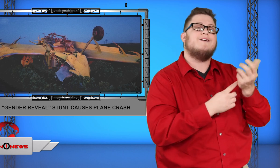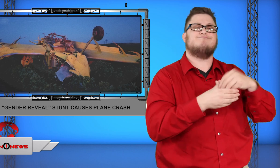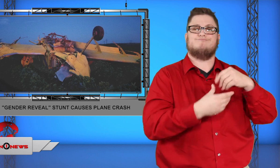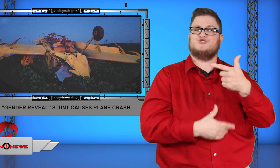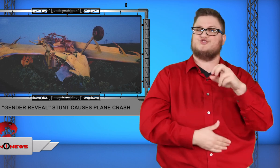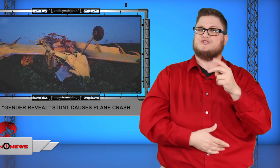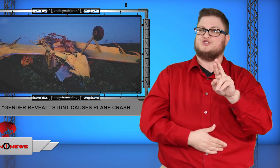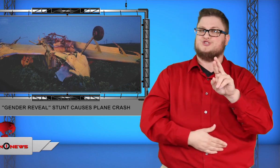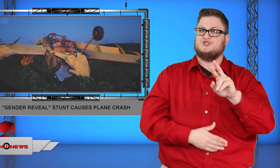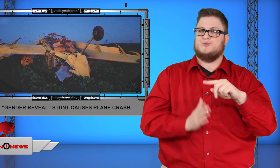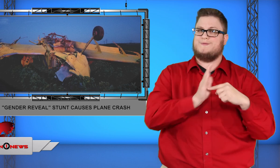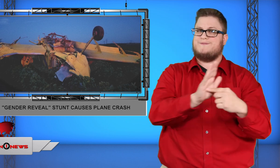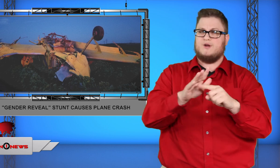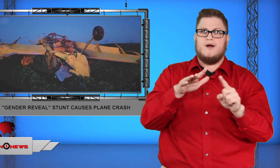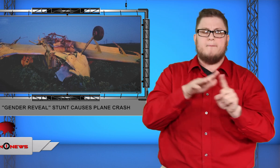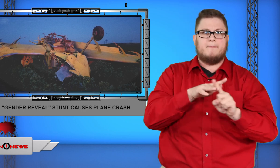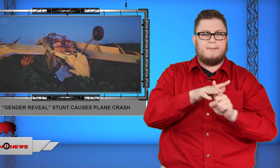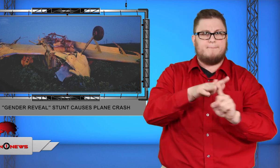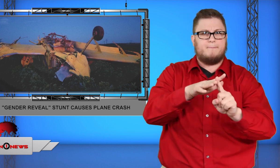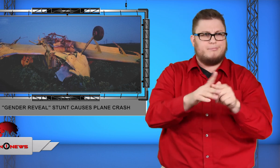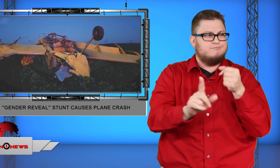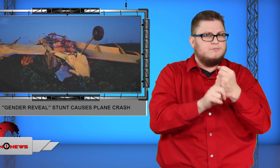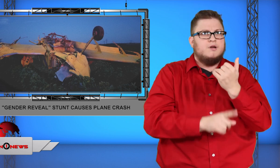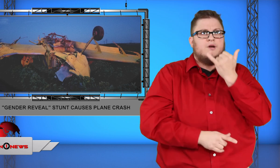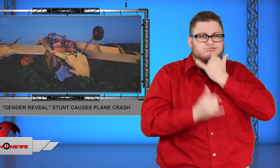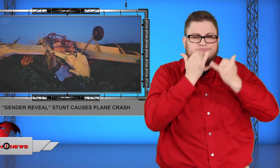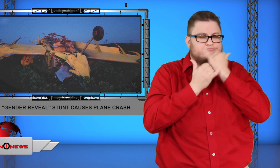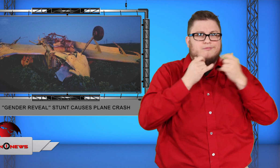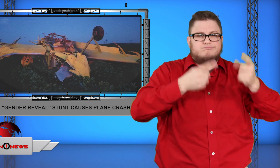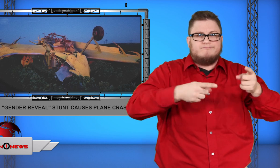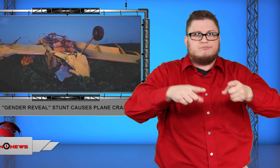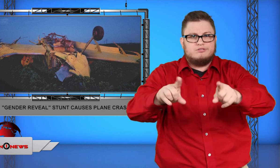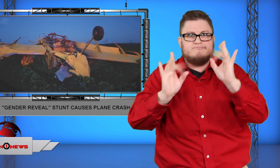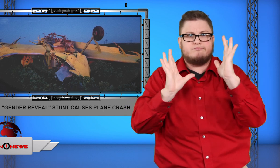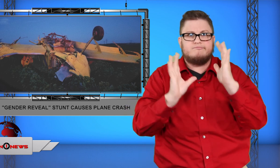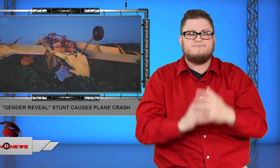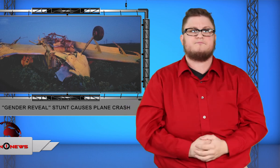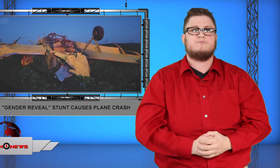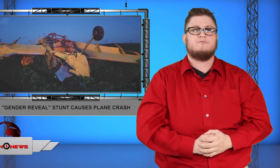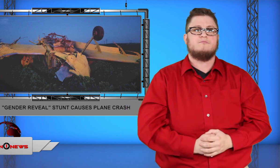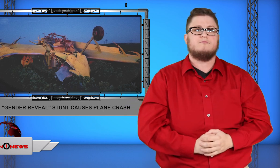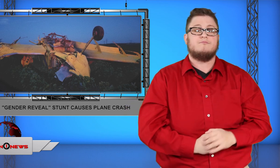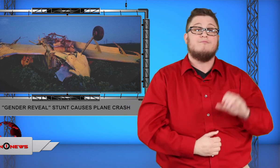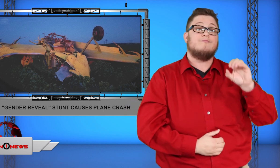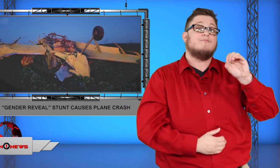It's just the latest incident in a string of gender reveal stunts gone horribly wrong.